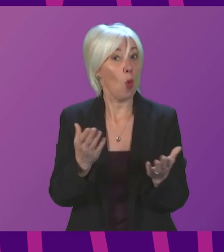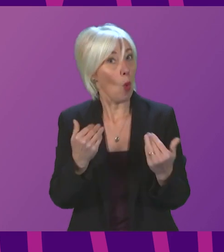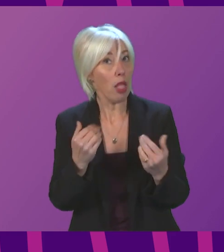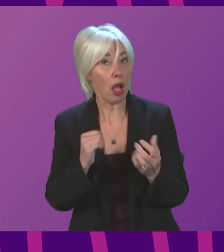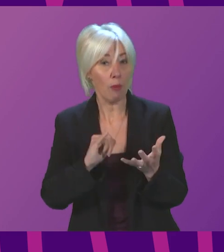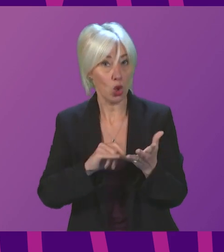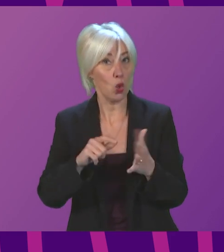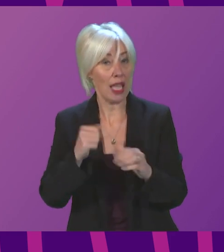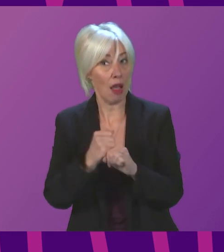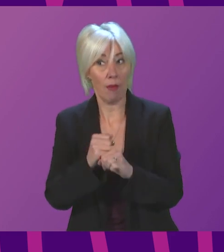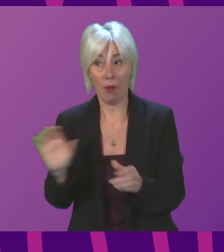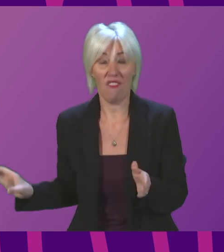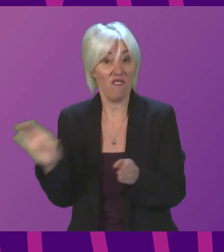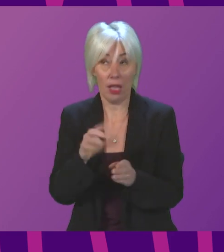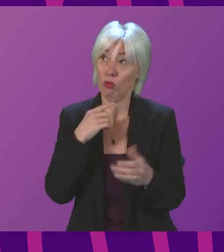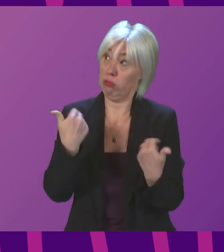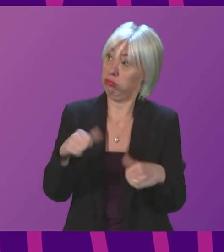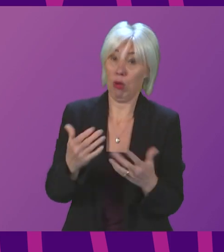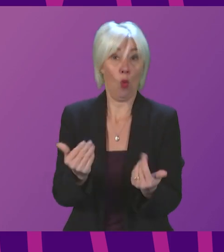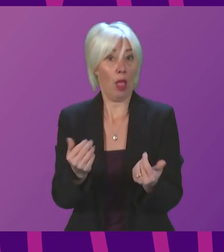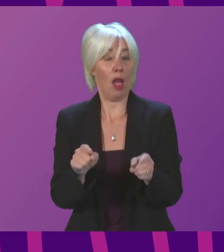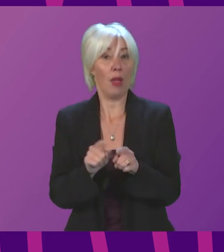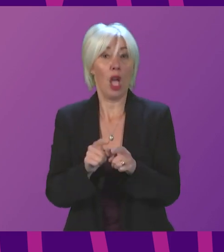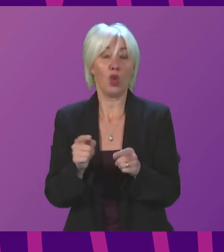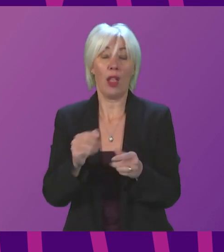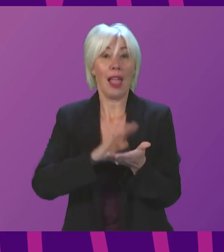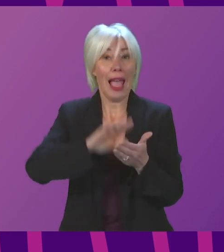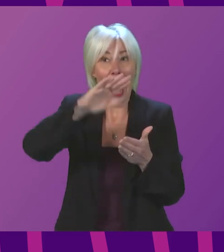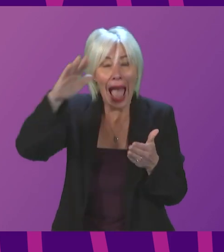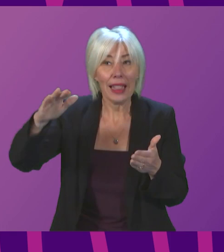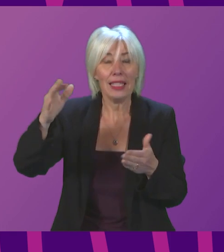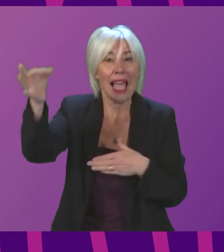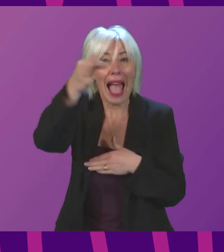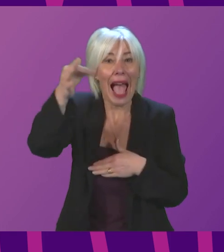UK Government, alongside considerable investment by Highlands and Islands Enterprise. However,